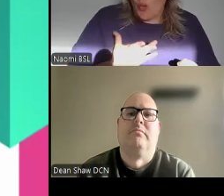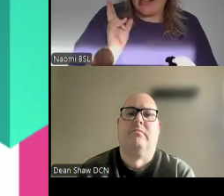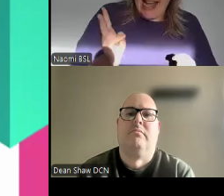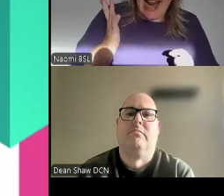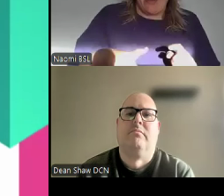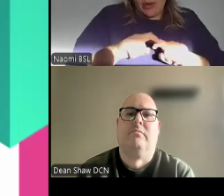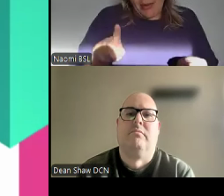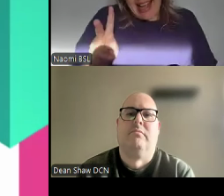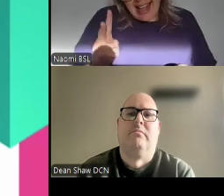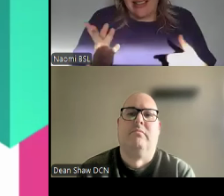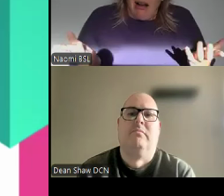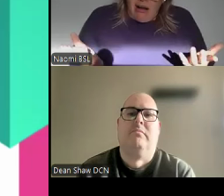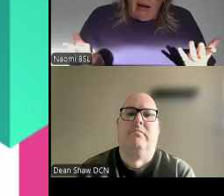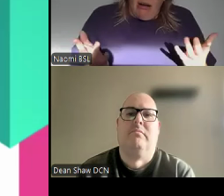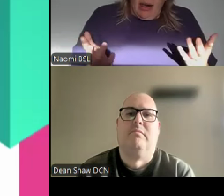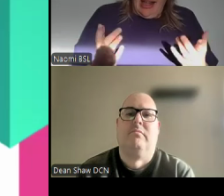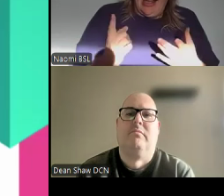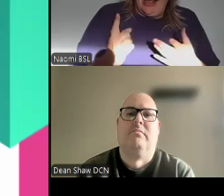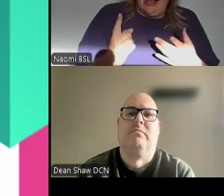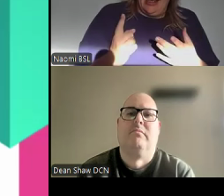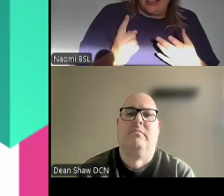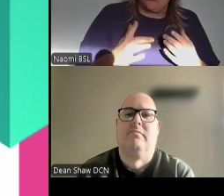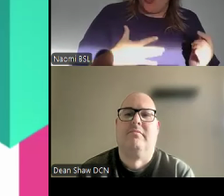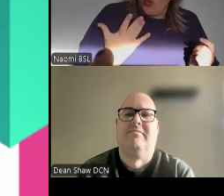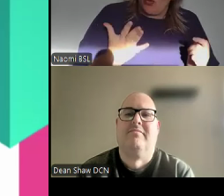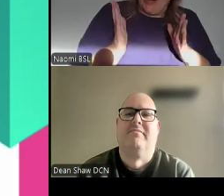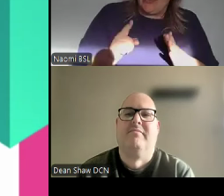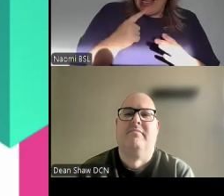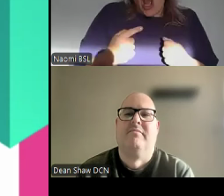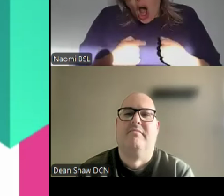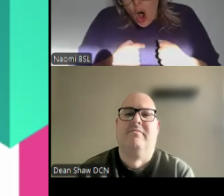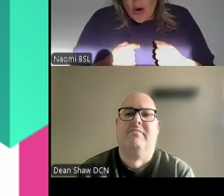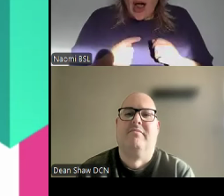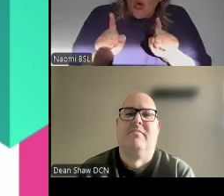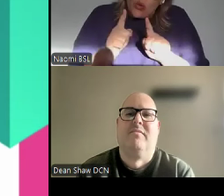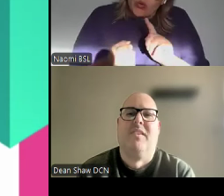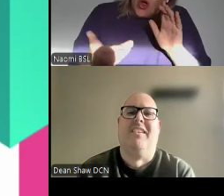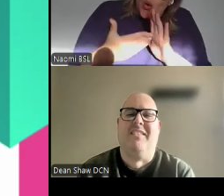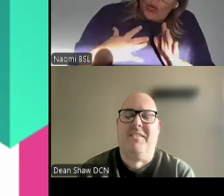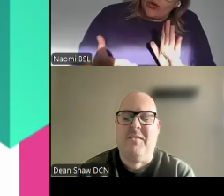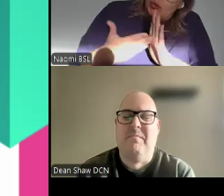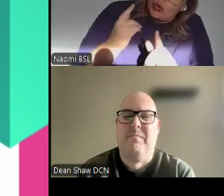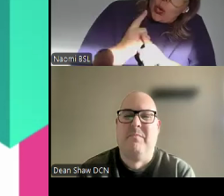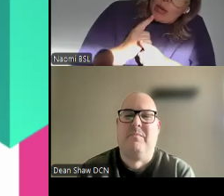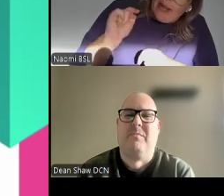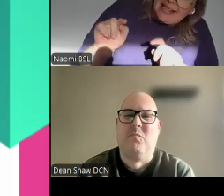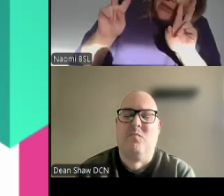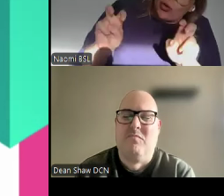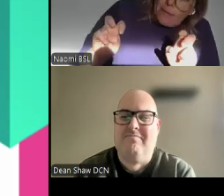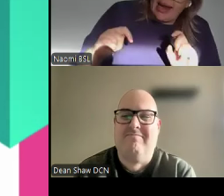and people don't, generally, but you don't want to be going back to your list saying, "Is it okay if we talk to you about this new area that we've just branched out into?"